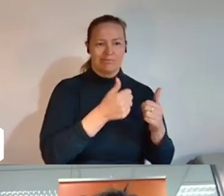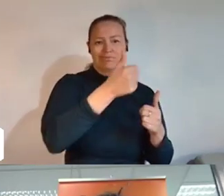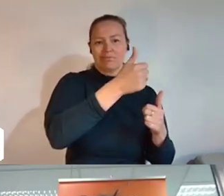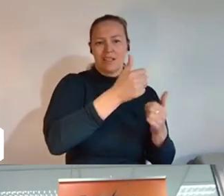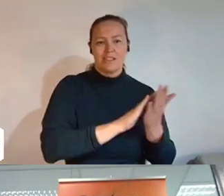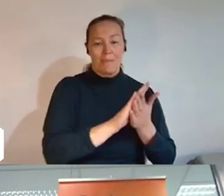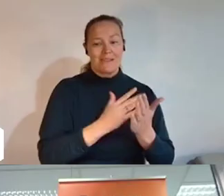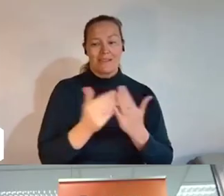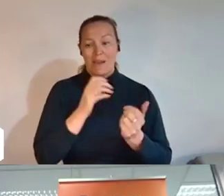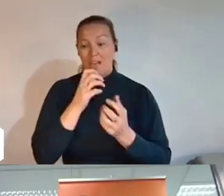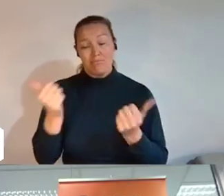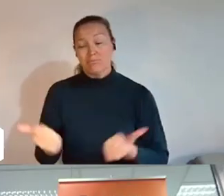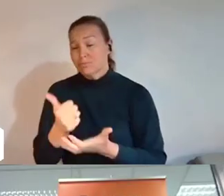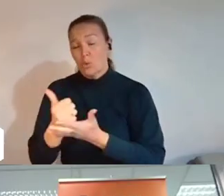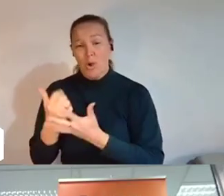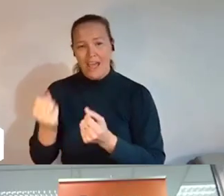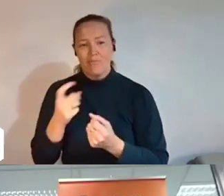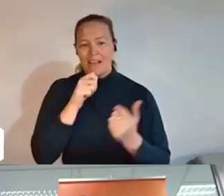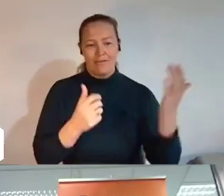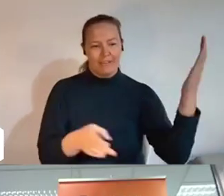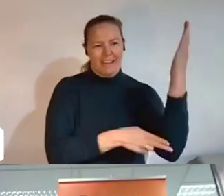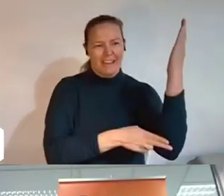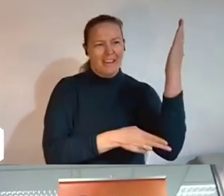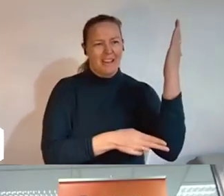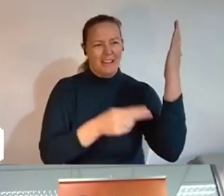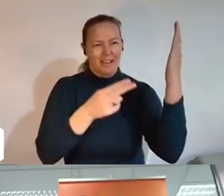if you're not higher up on the list you're not going to get into those positions. So I think